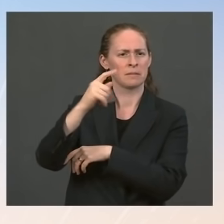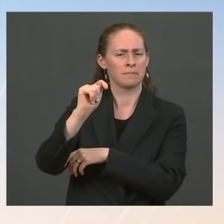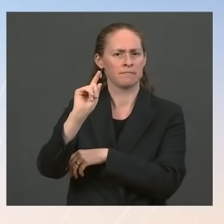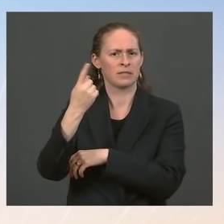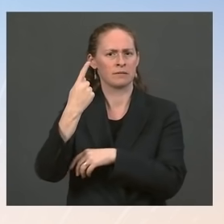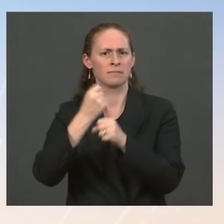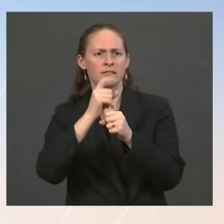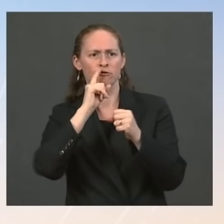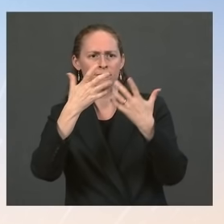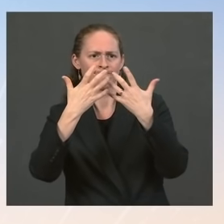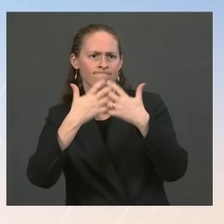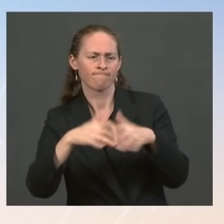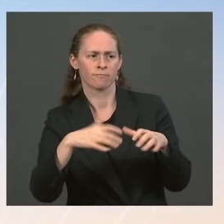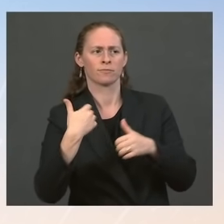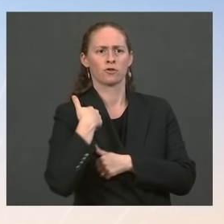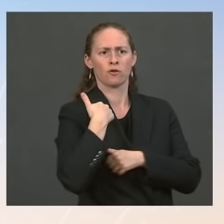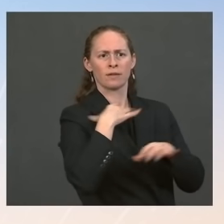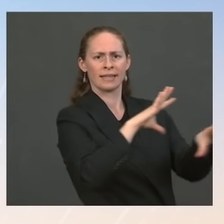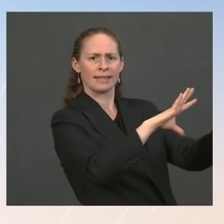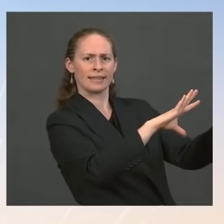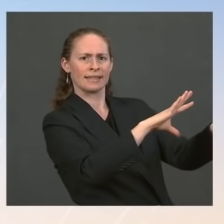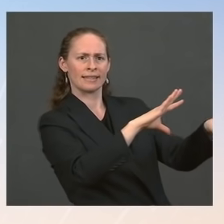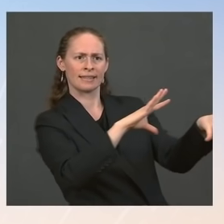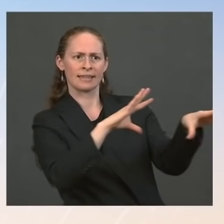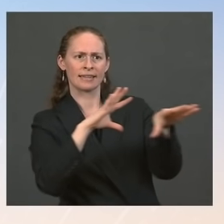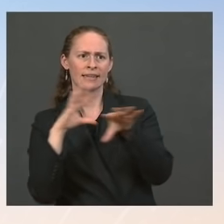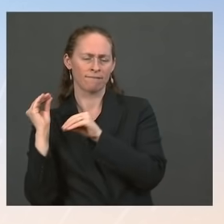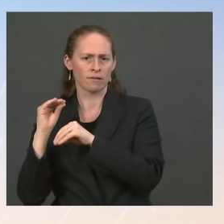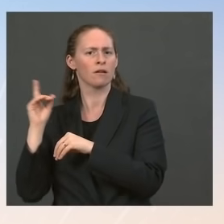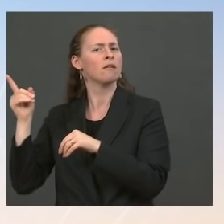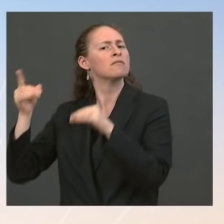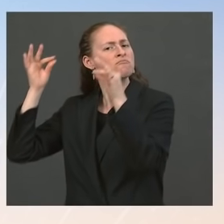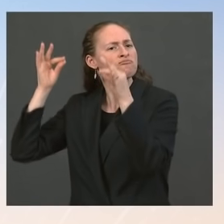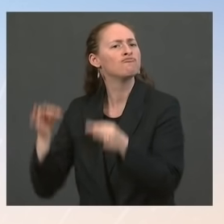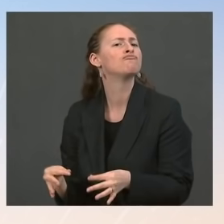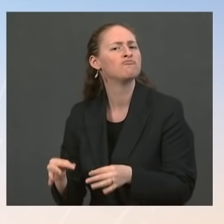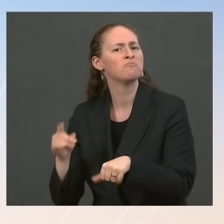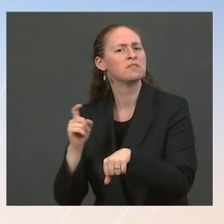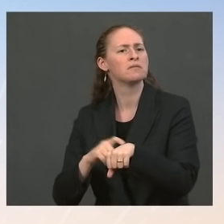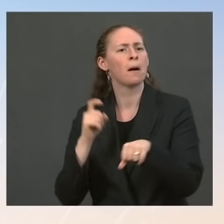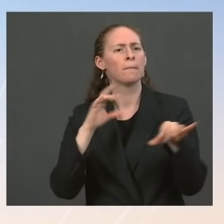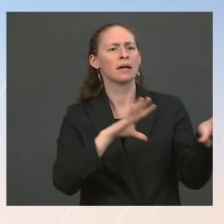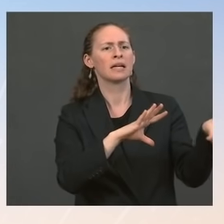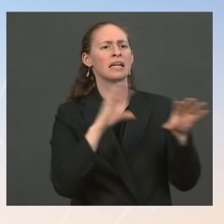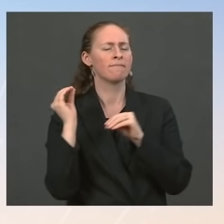once the President made the decision to withdraw our troops. So, it's not the same thing. The Press: I do want to ask you one more question.